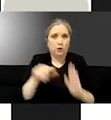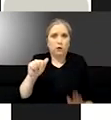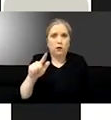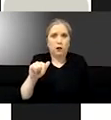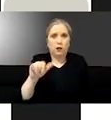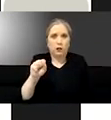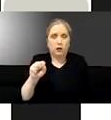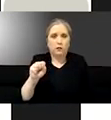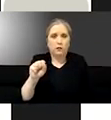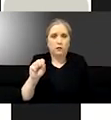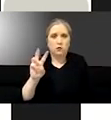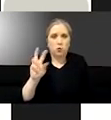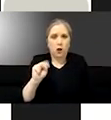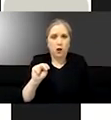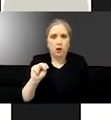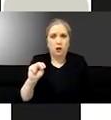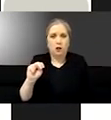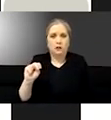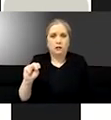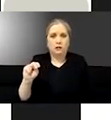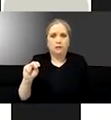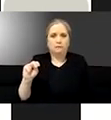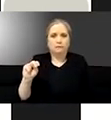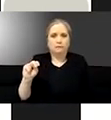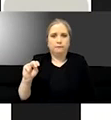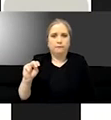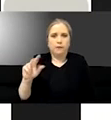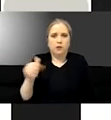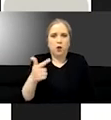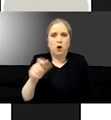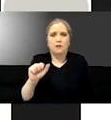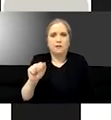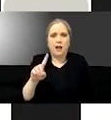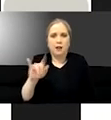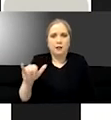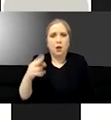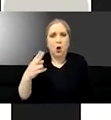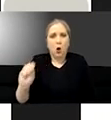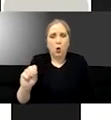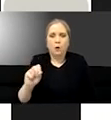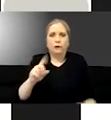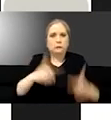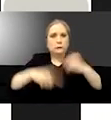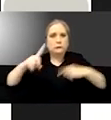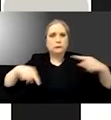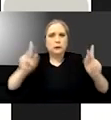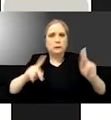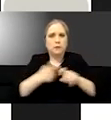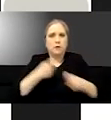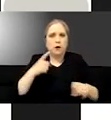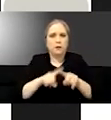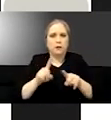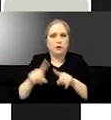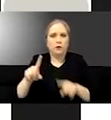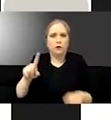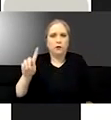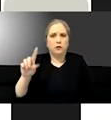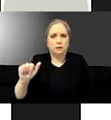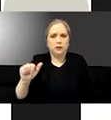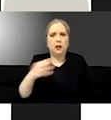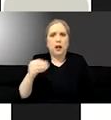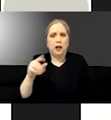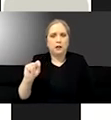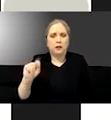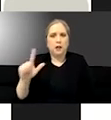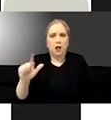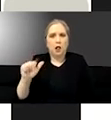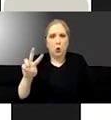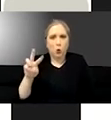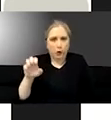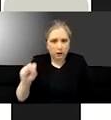Cesar Chavez and the farm workers union was supportive of the work we were doing. I would say that what we're seeing at the local level with disabled people from disability backgrounds, Alice Long, Sandy Ho, T.L. Lewis, disabled people around the country who have different disabilities and coming from different racial backgrounds, I think that's all really very important when talking about this film. "Crip Camp." And the impact campaign that they've launched.